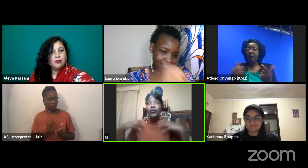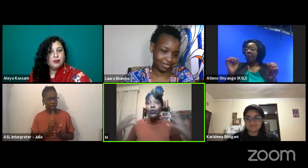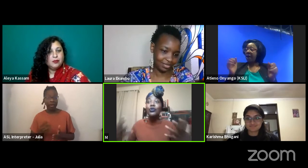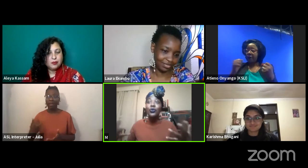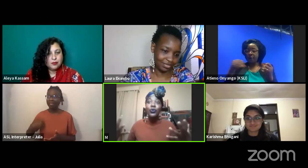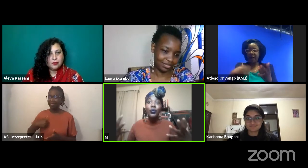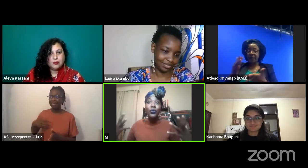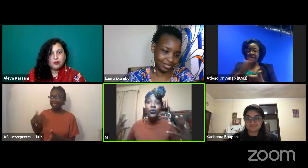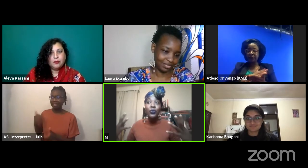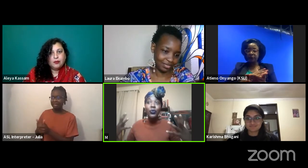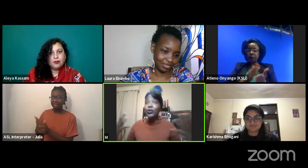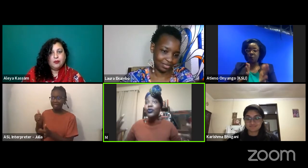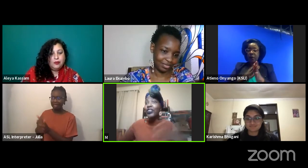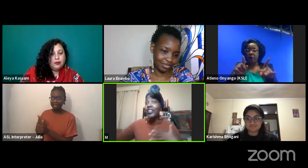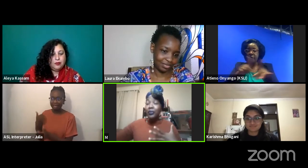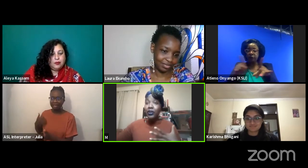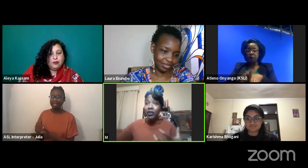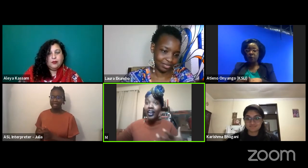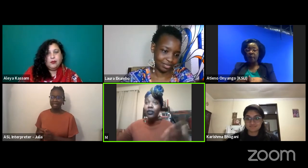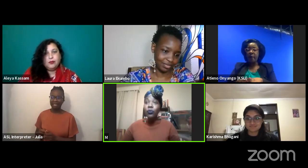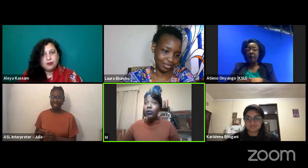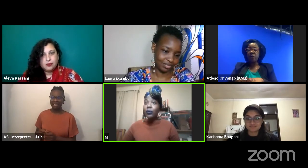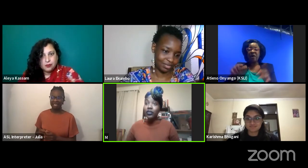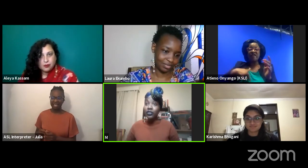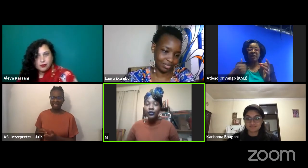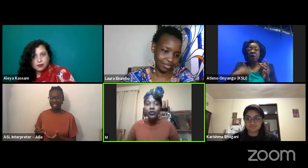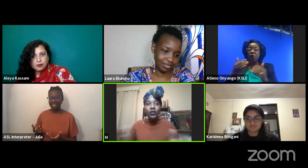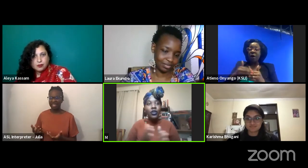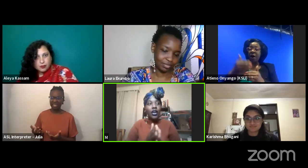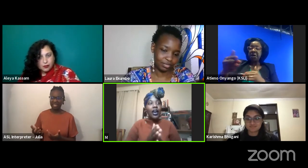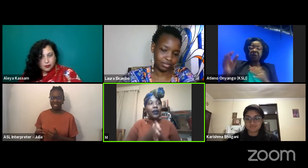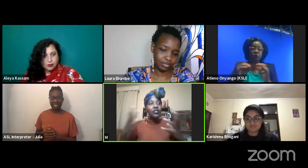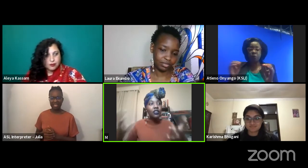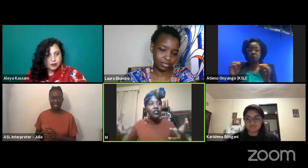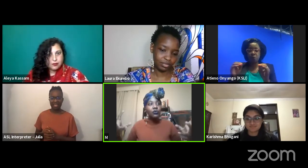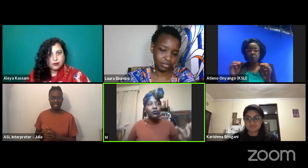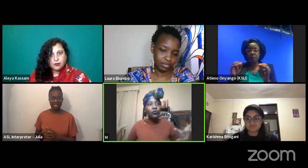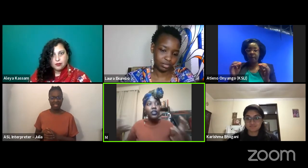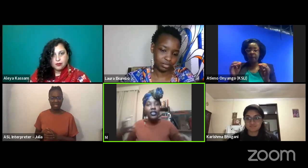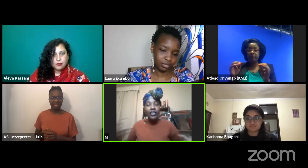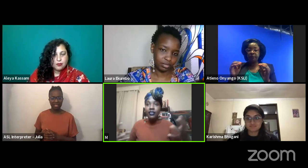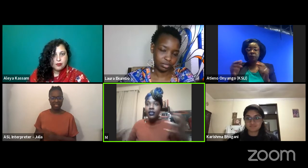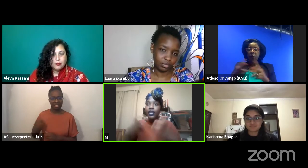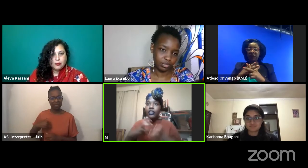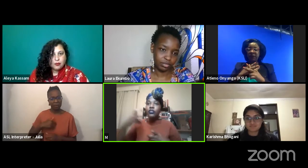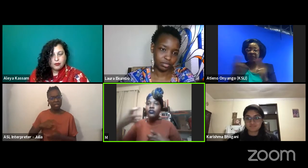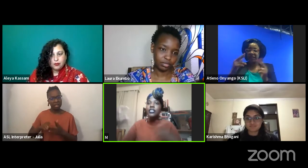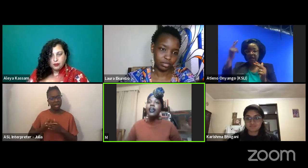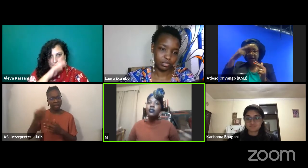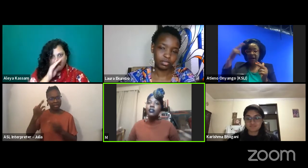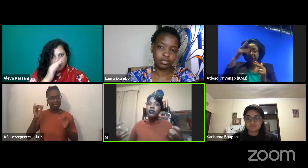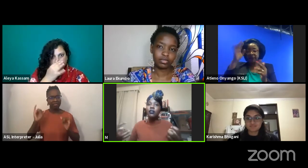We've also, we don't feel like we're going ahead. What are we gonna do? And we started realizing that each of us held